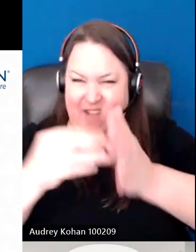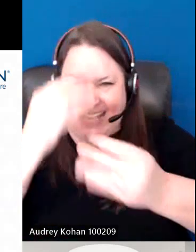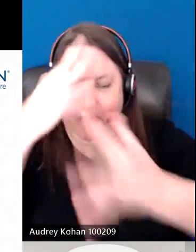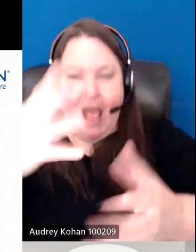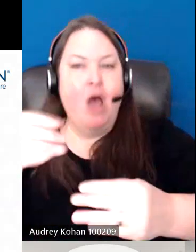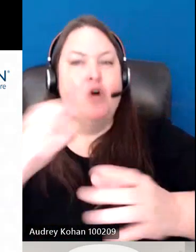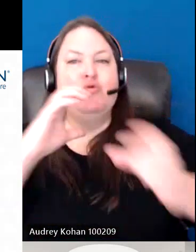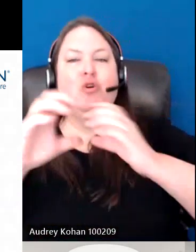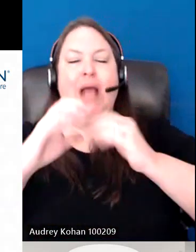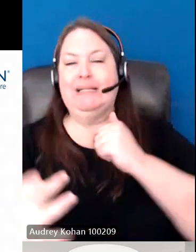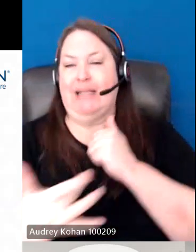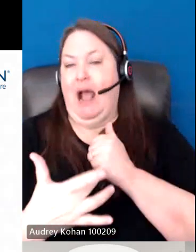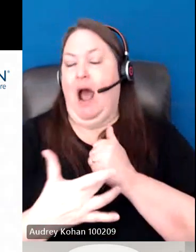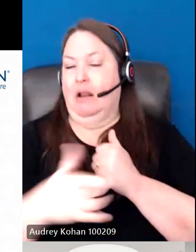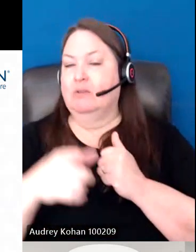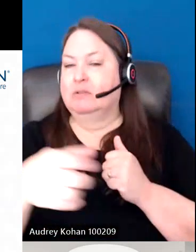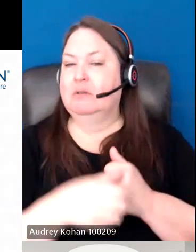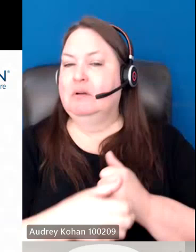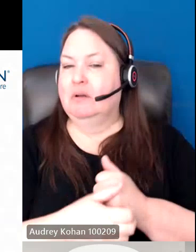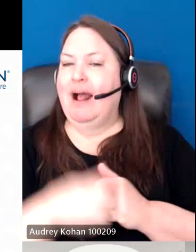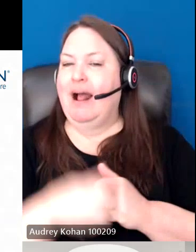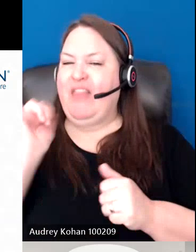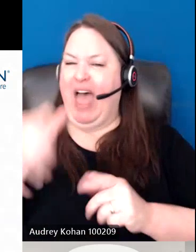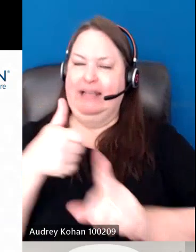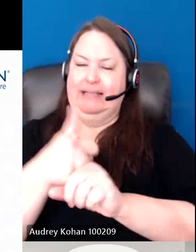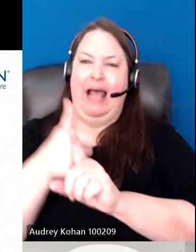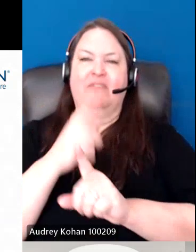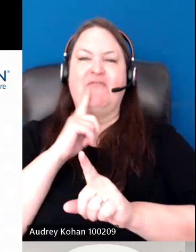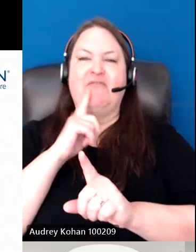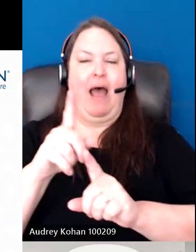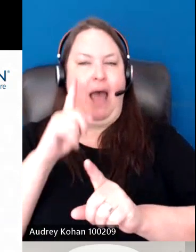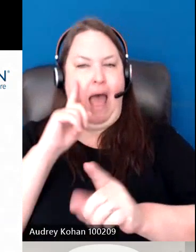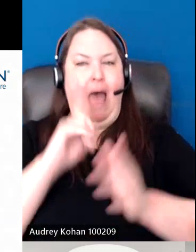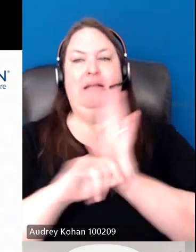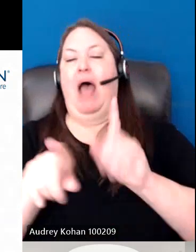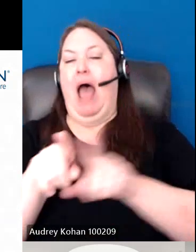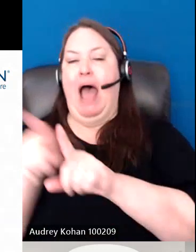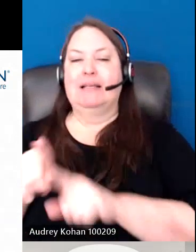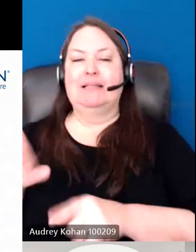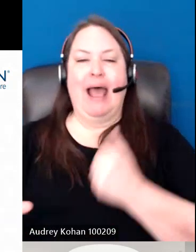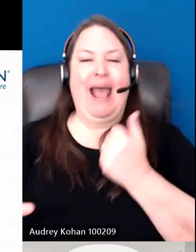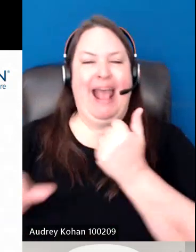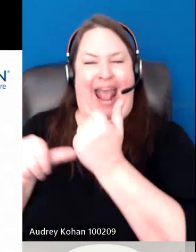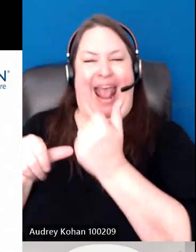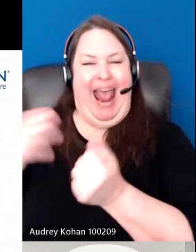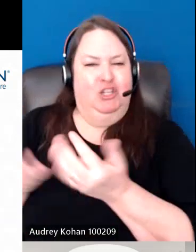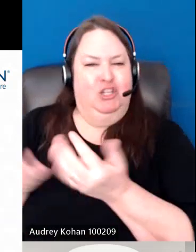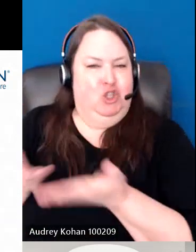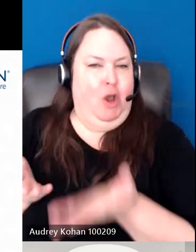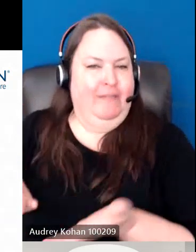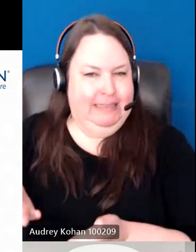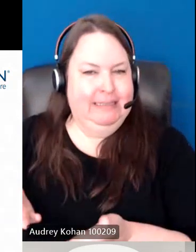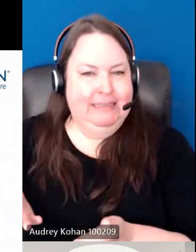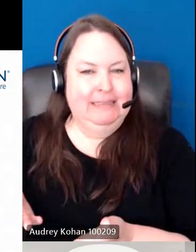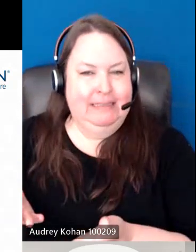ation technology which is itself identified as an auxiliary Aid and service um under the regulation